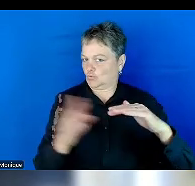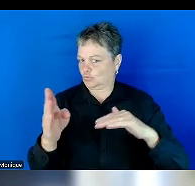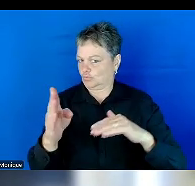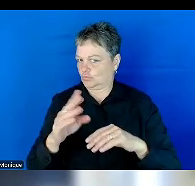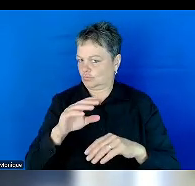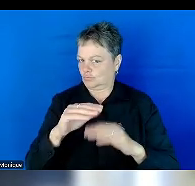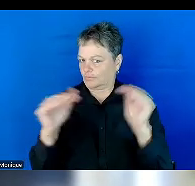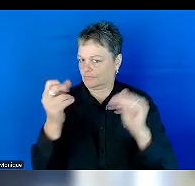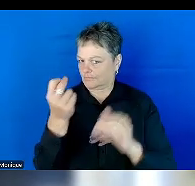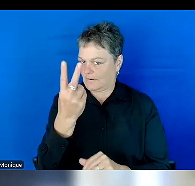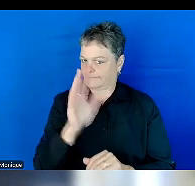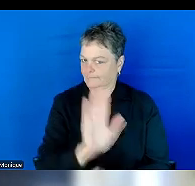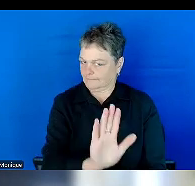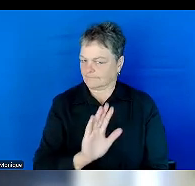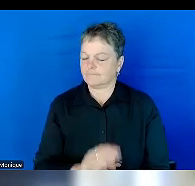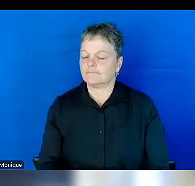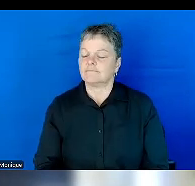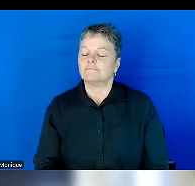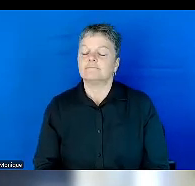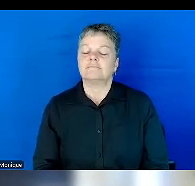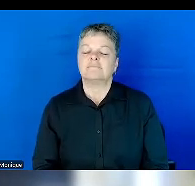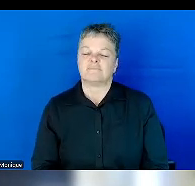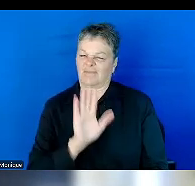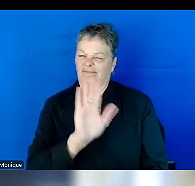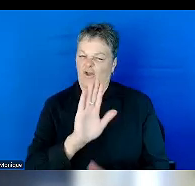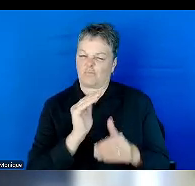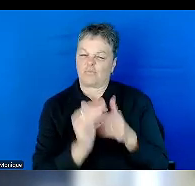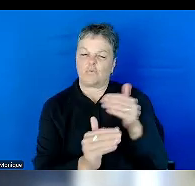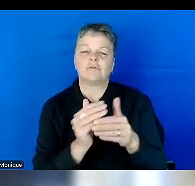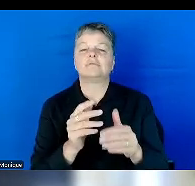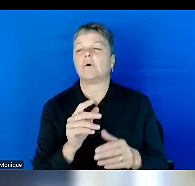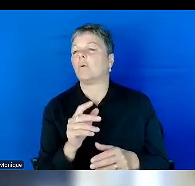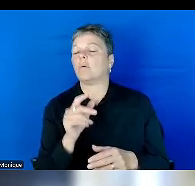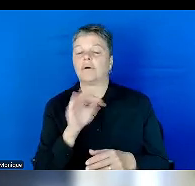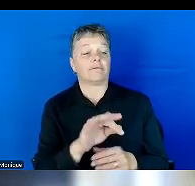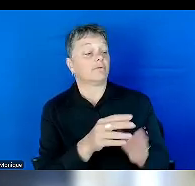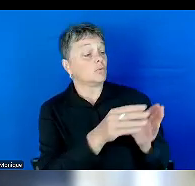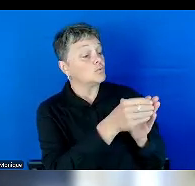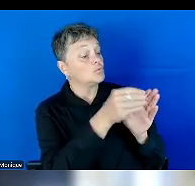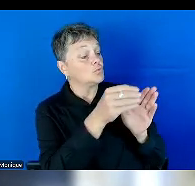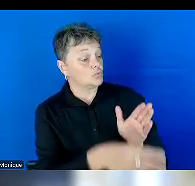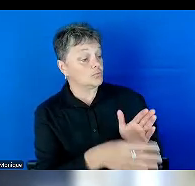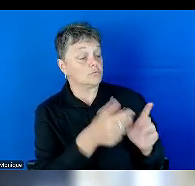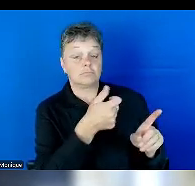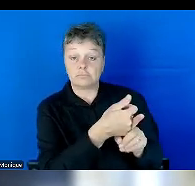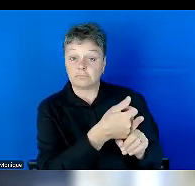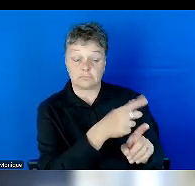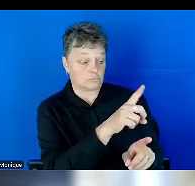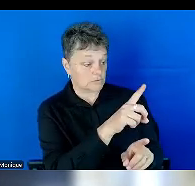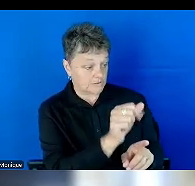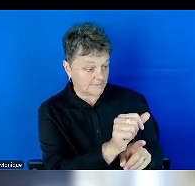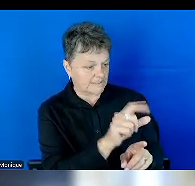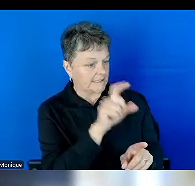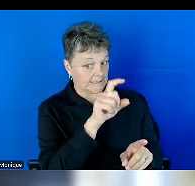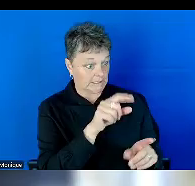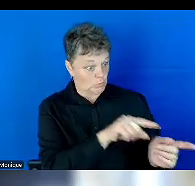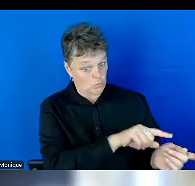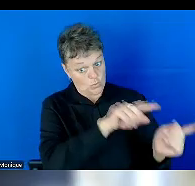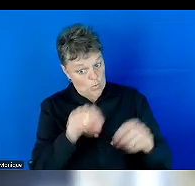really about uh if a student with disability needs some accommodations at school, then they usually